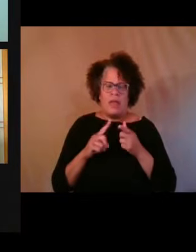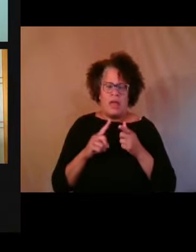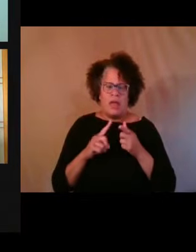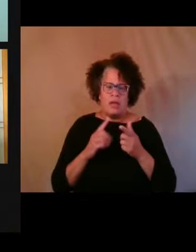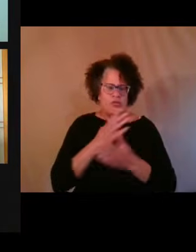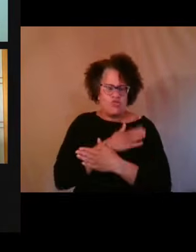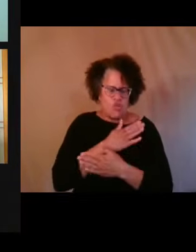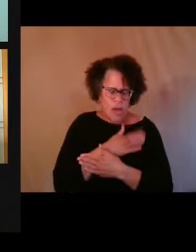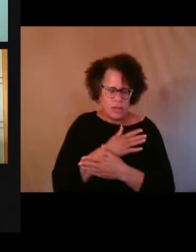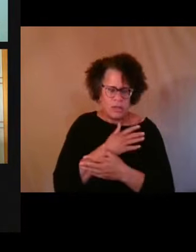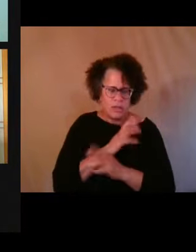whatever needs to happen?